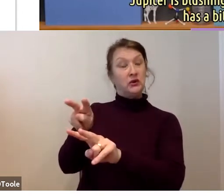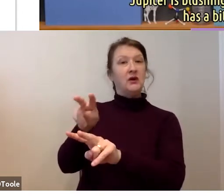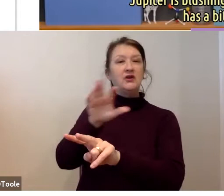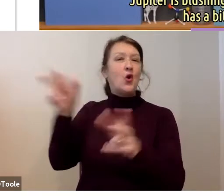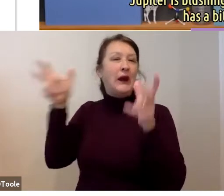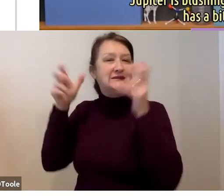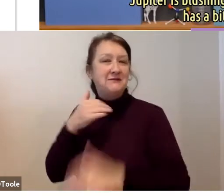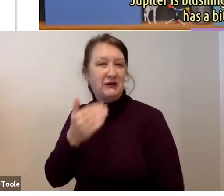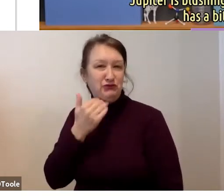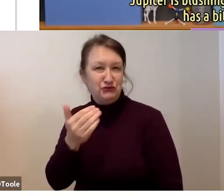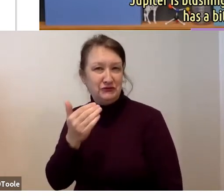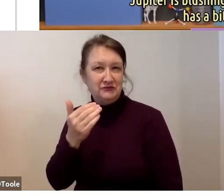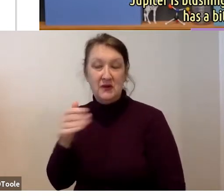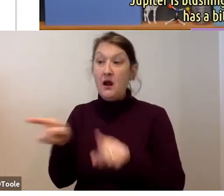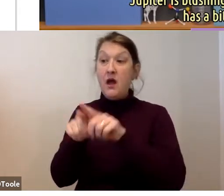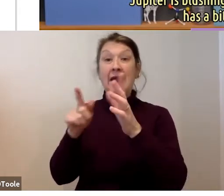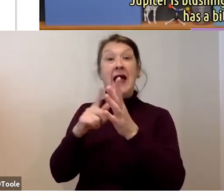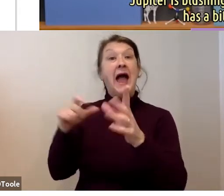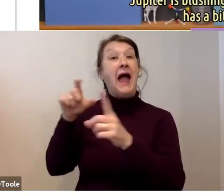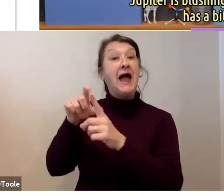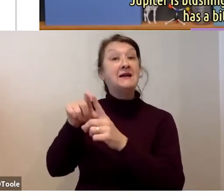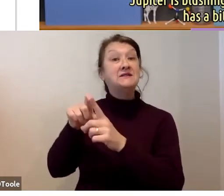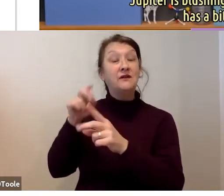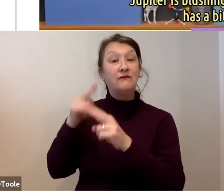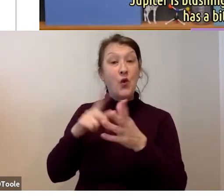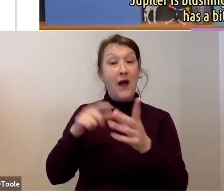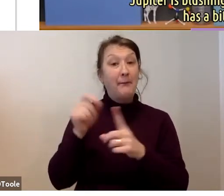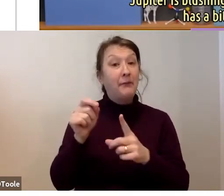It is an ad for an app and they have used some creative captioning